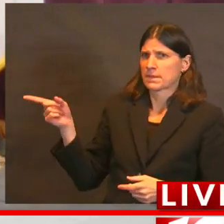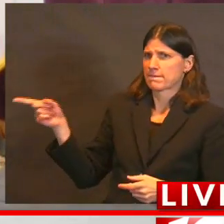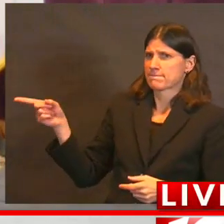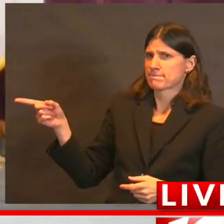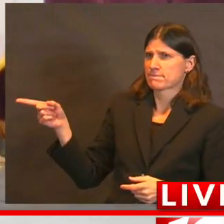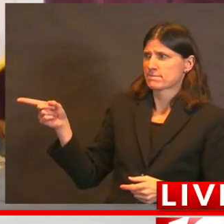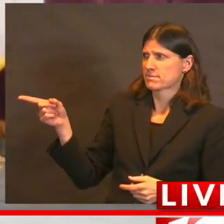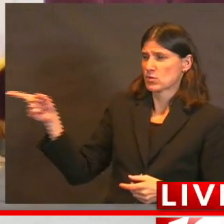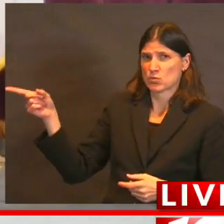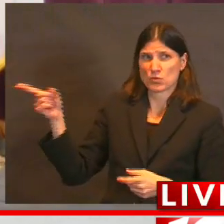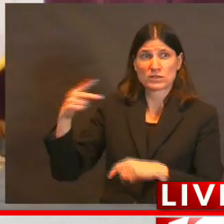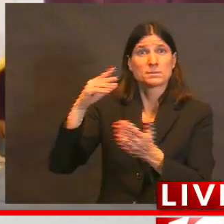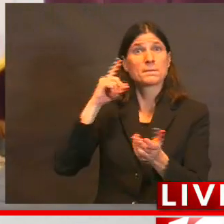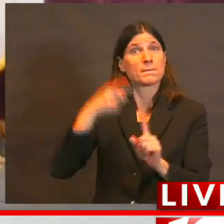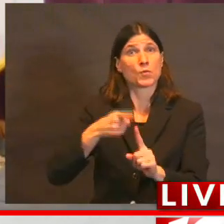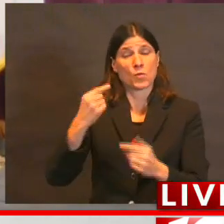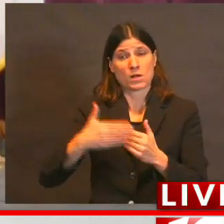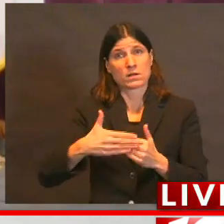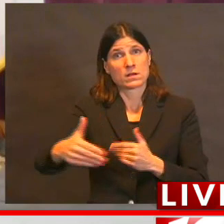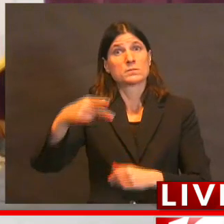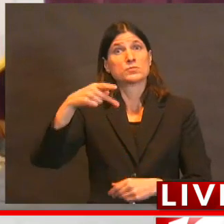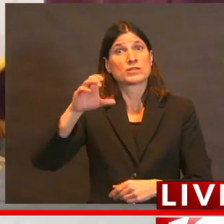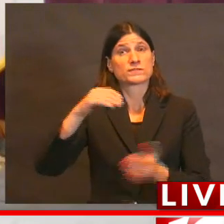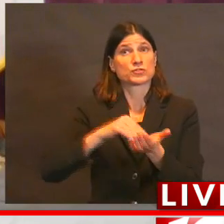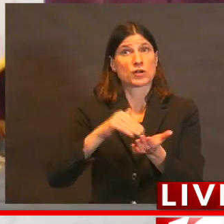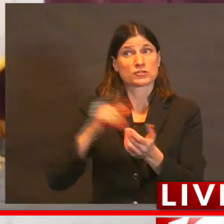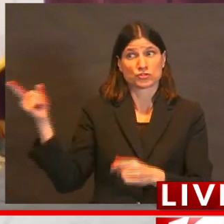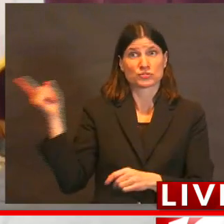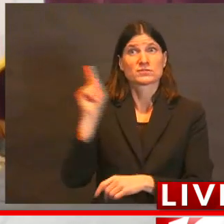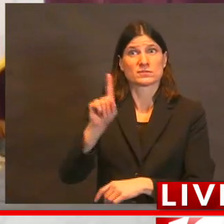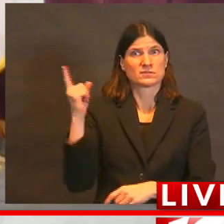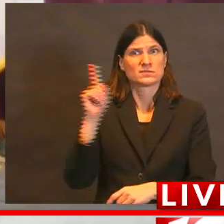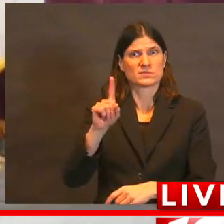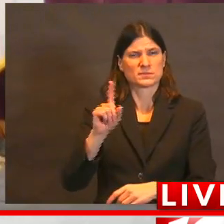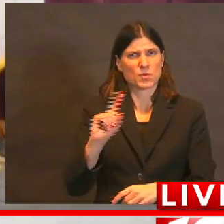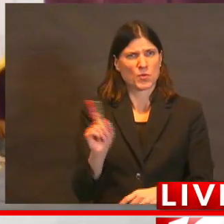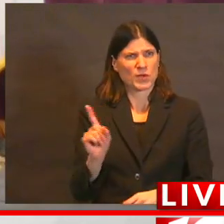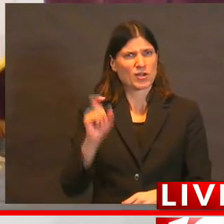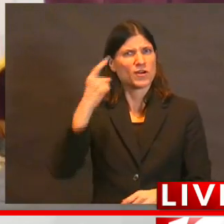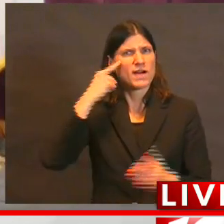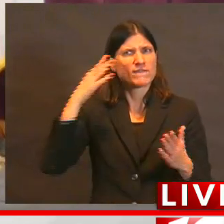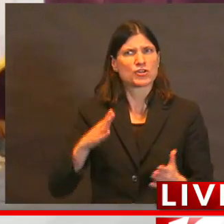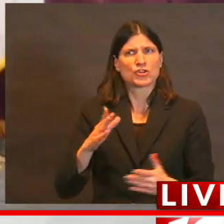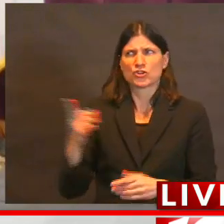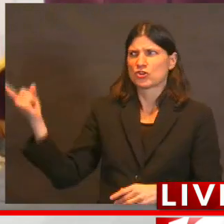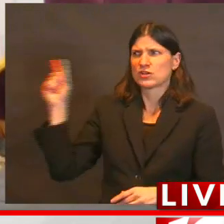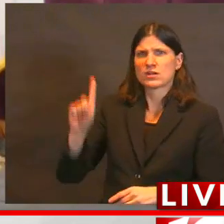GOVERNOR ANSWERING TO US FOR THE NEXT MONTHS AND TO